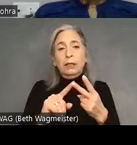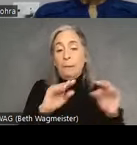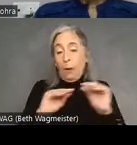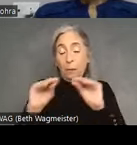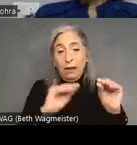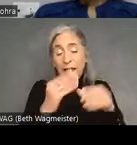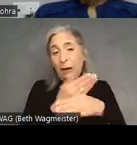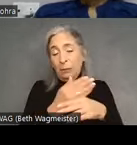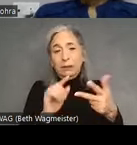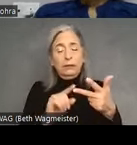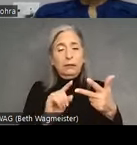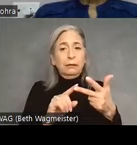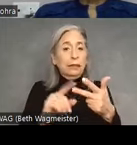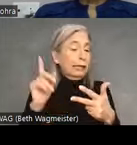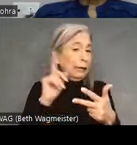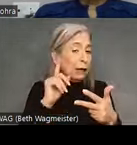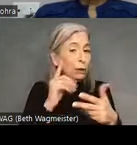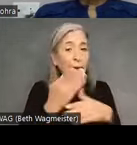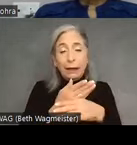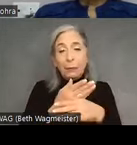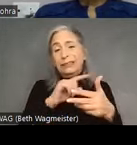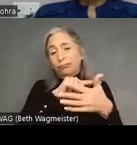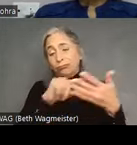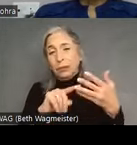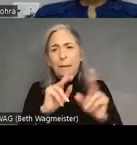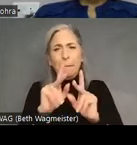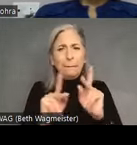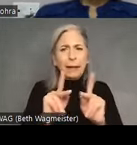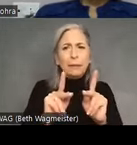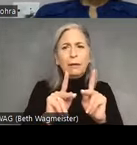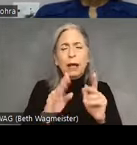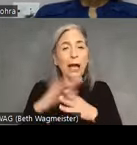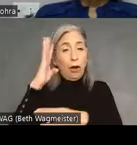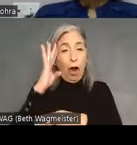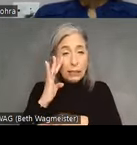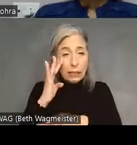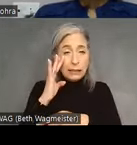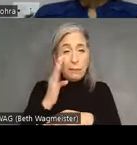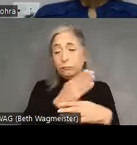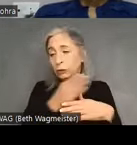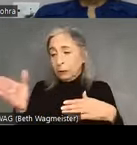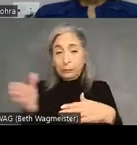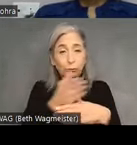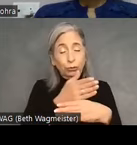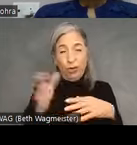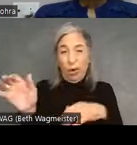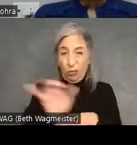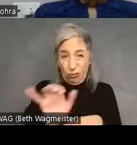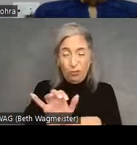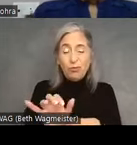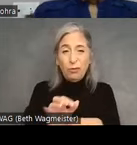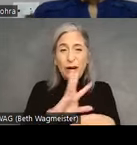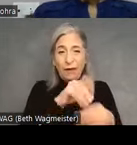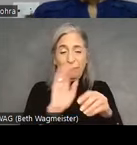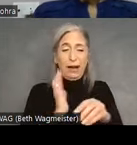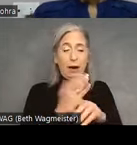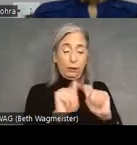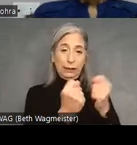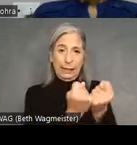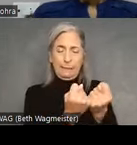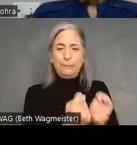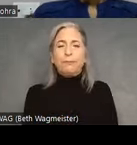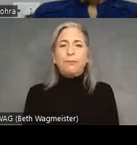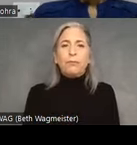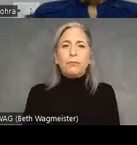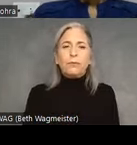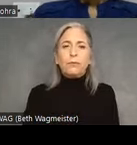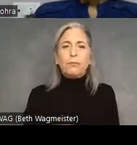people with hearing impairments and people on the Autism Spectrum Disorder. So we have the